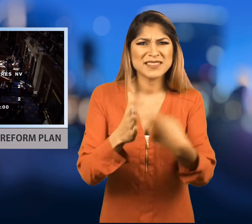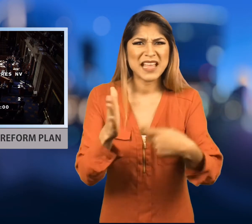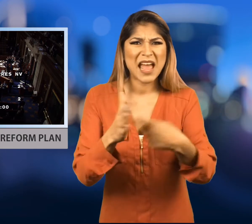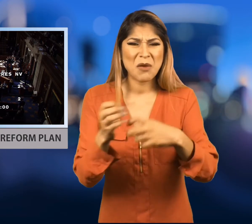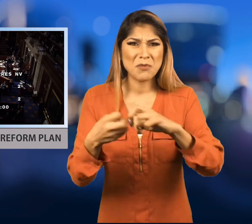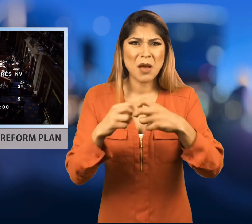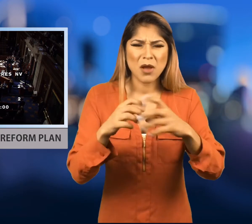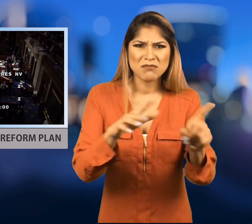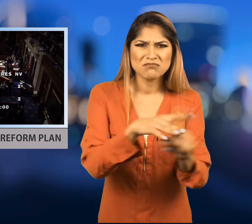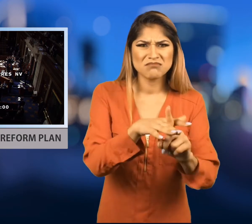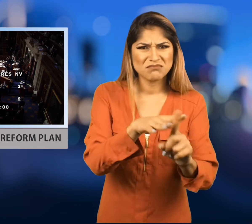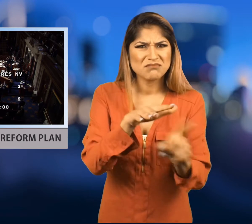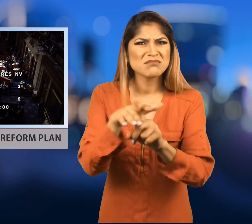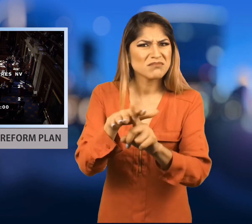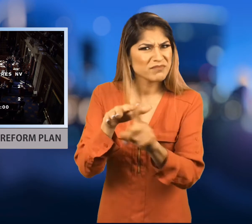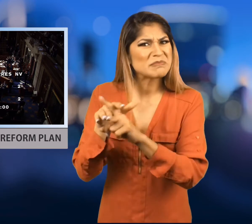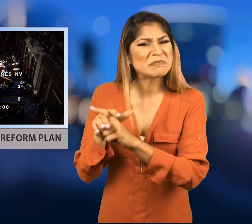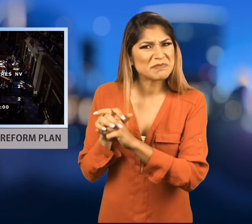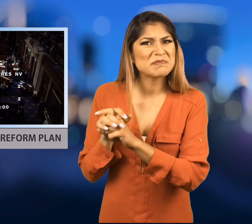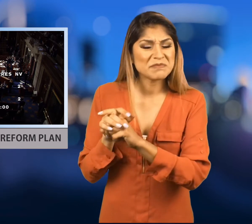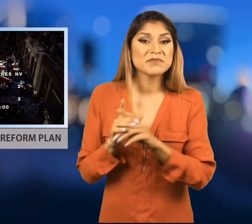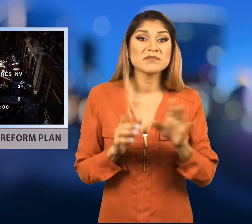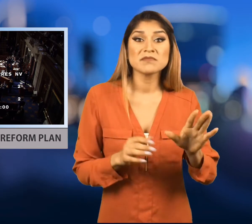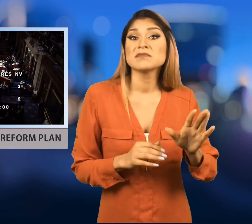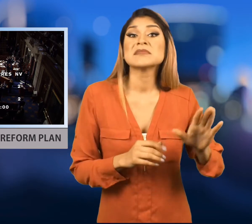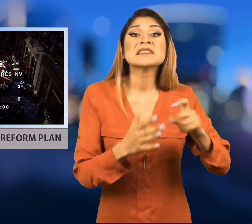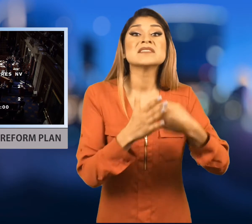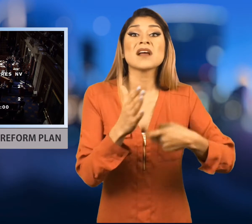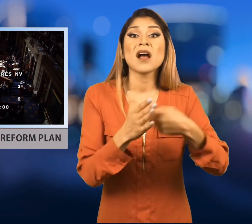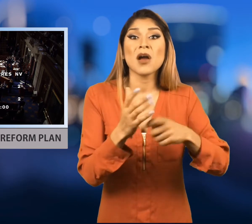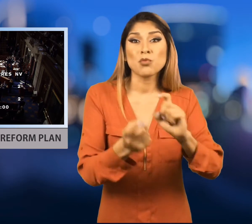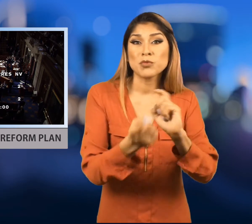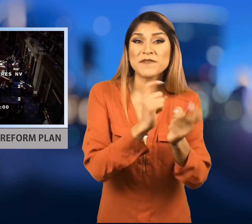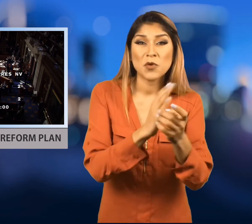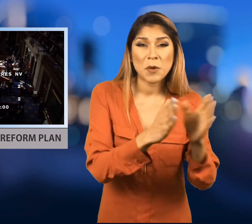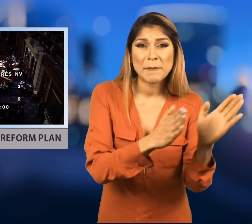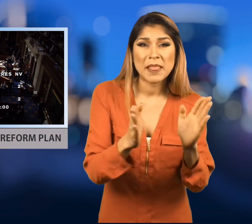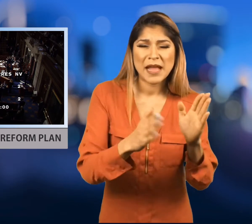signs of trouble. Their version of a tax reform